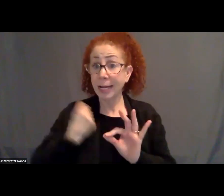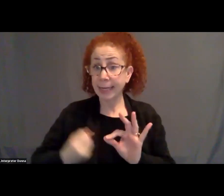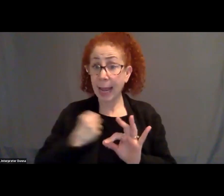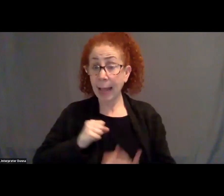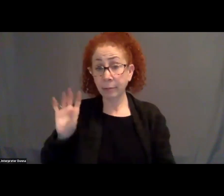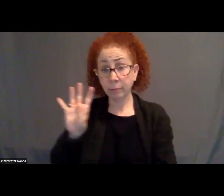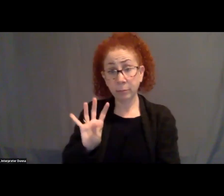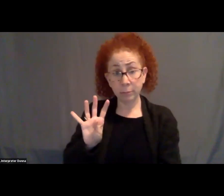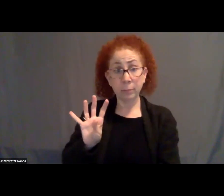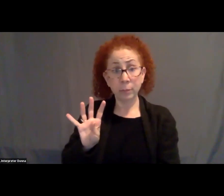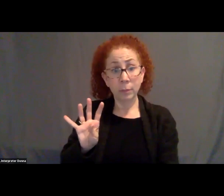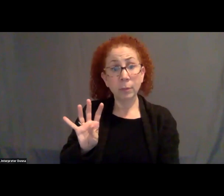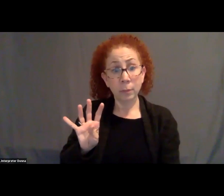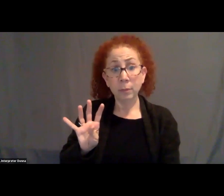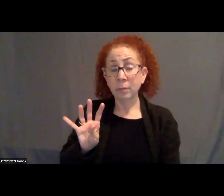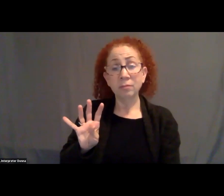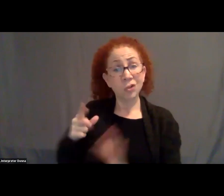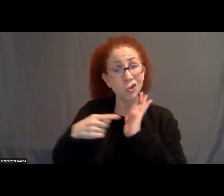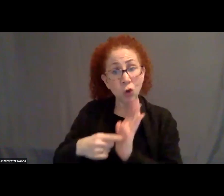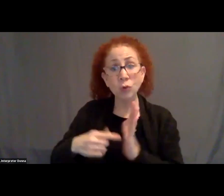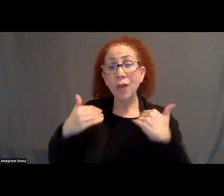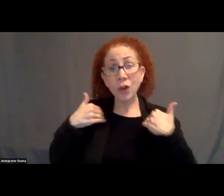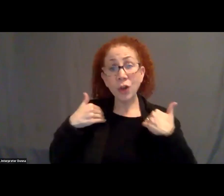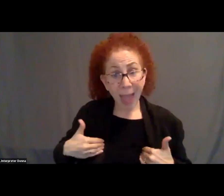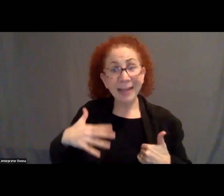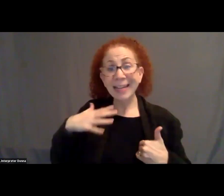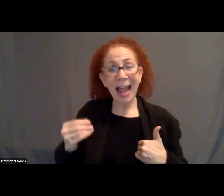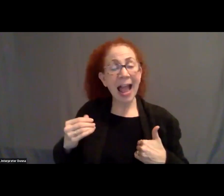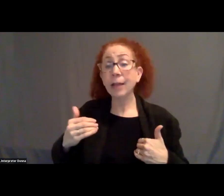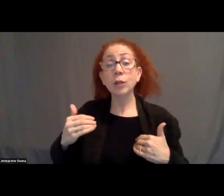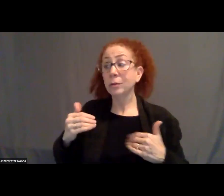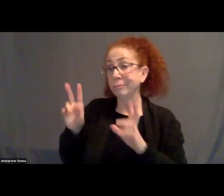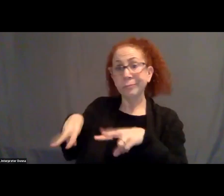reveals both their humanity and their dehumanization.